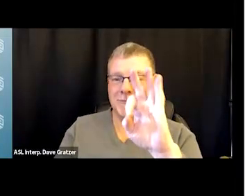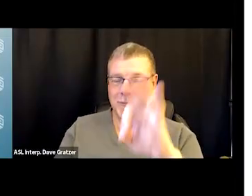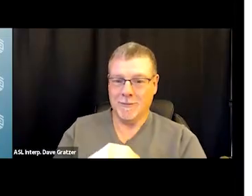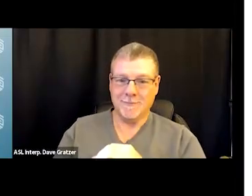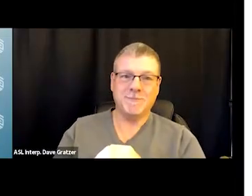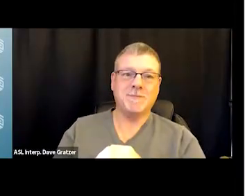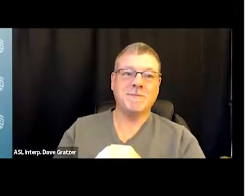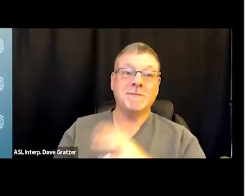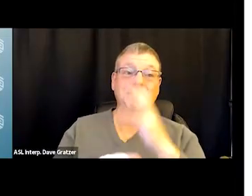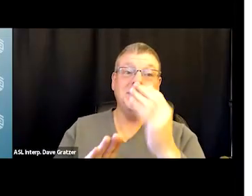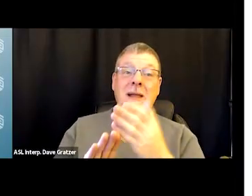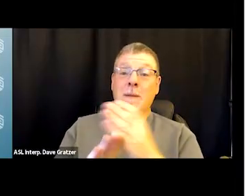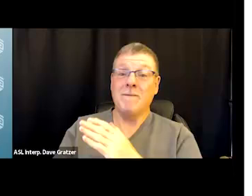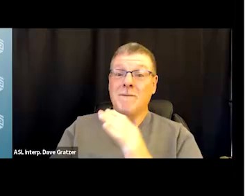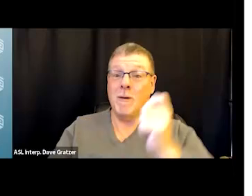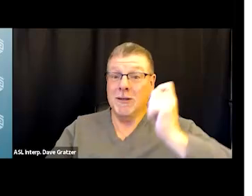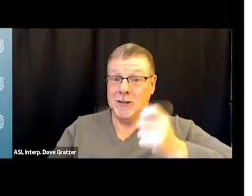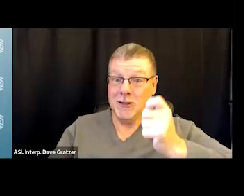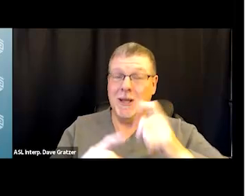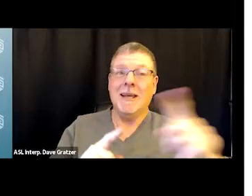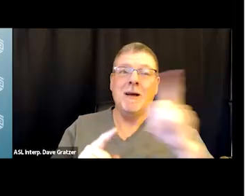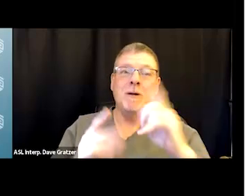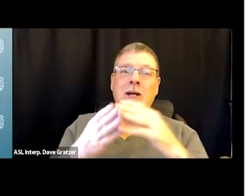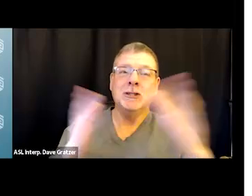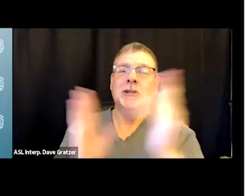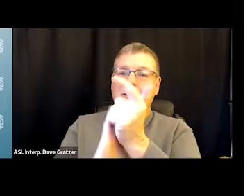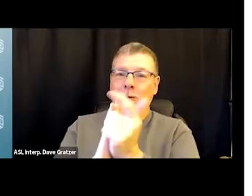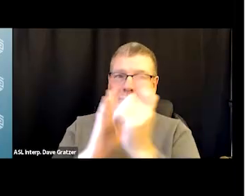And prior to taking the bench, Judge Hirsch was a general counsel and deputy